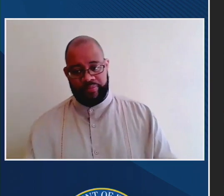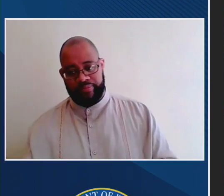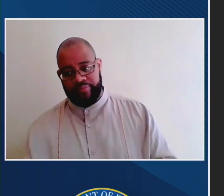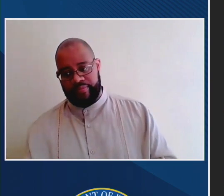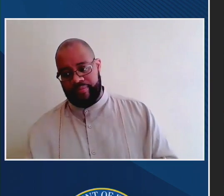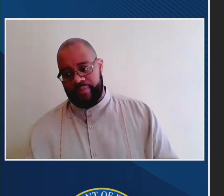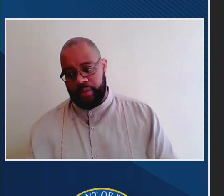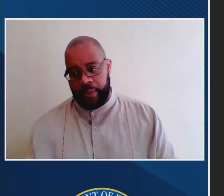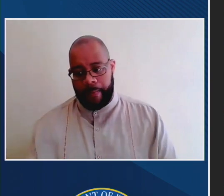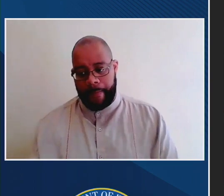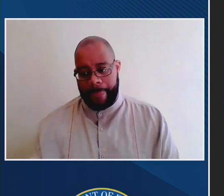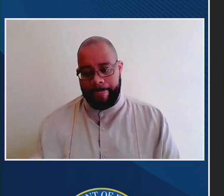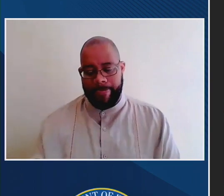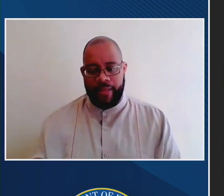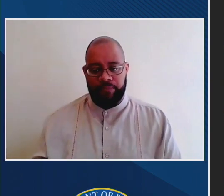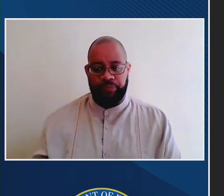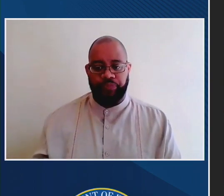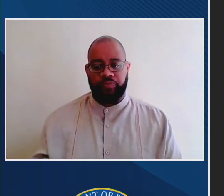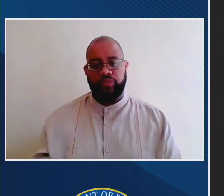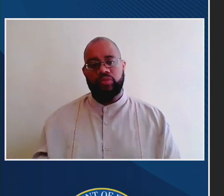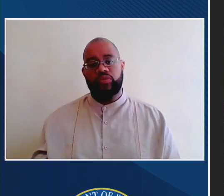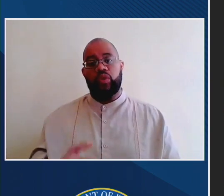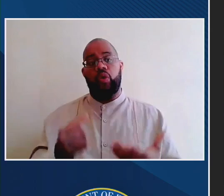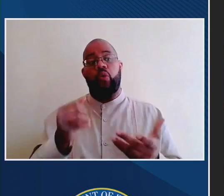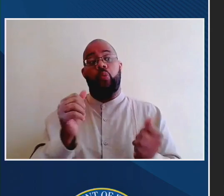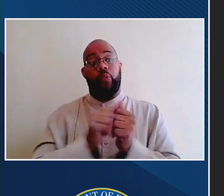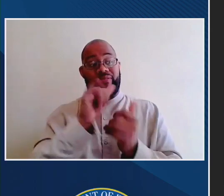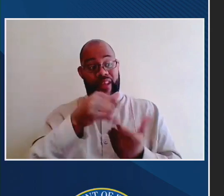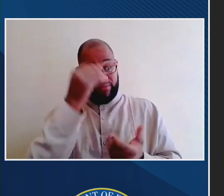So with that having been said, we're going